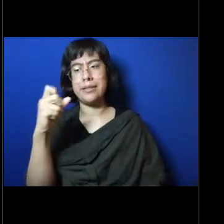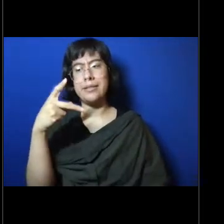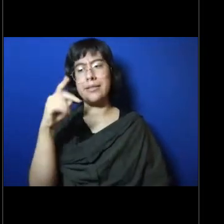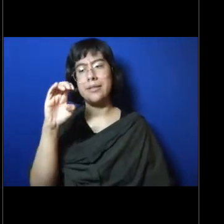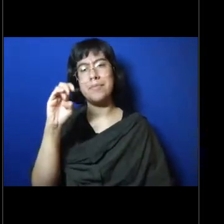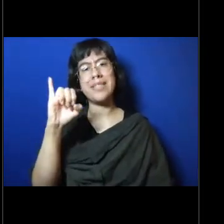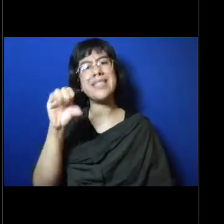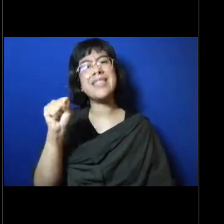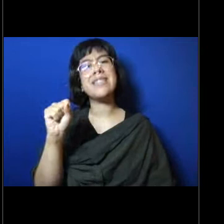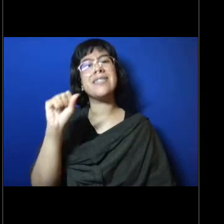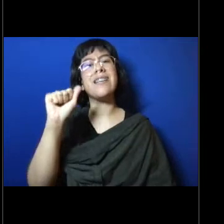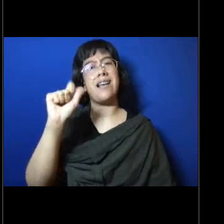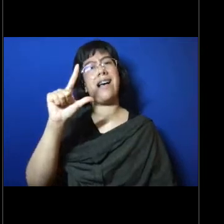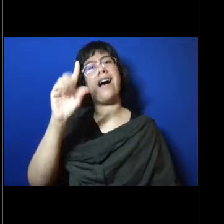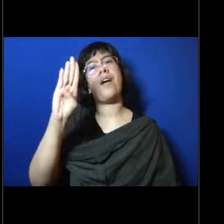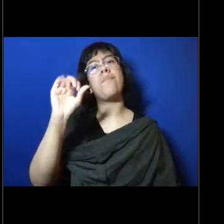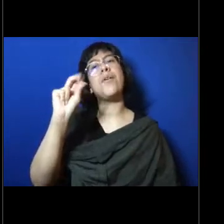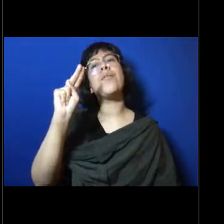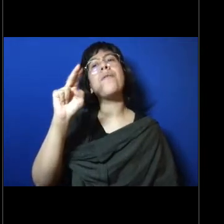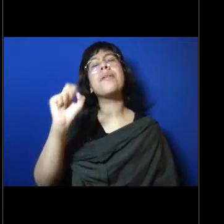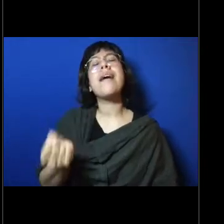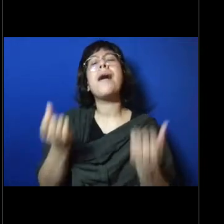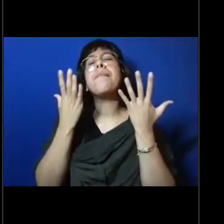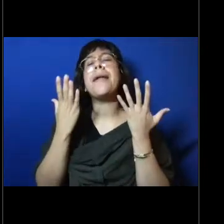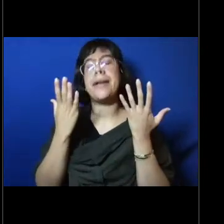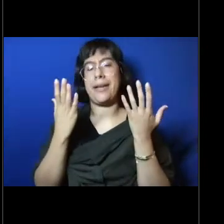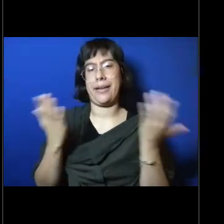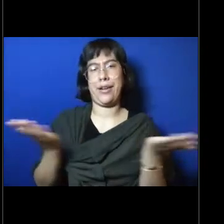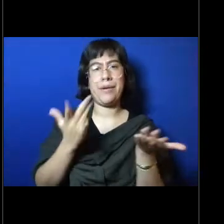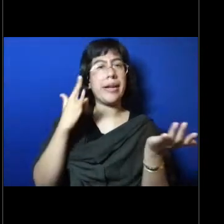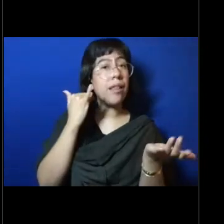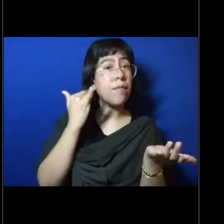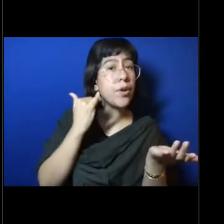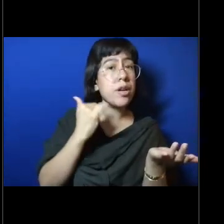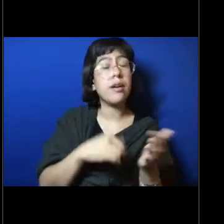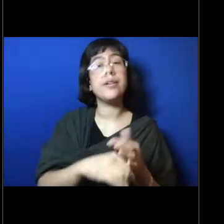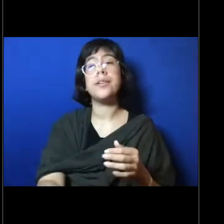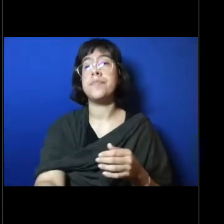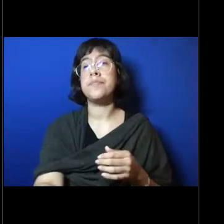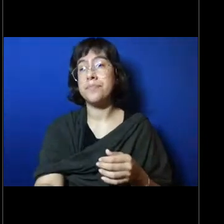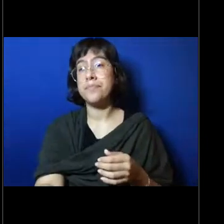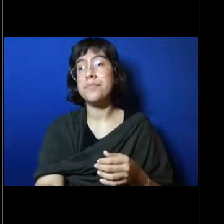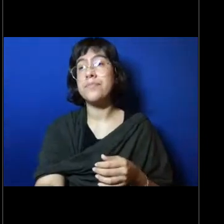particularly how many there are in California? And then also we have a few questions that came in